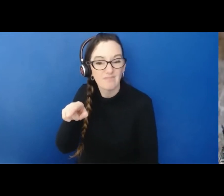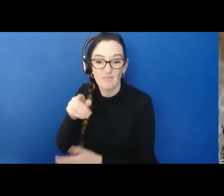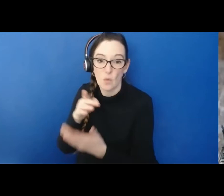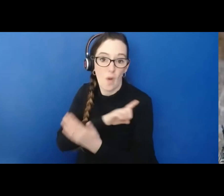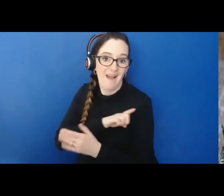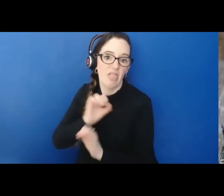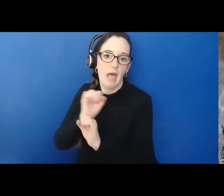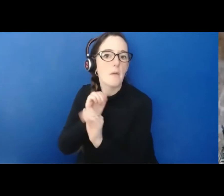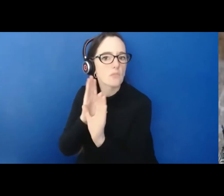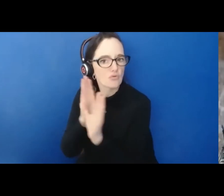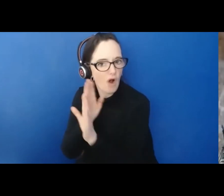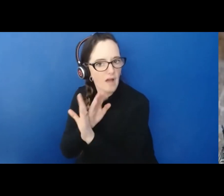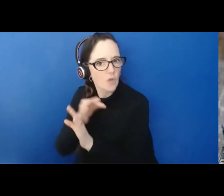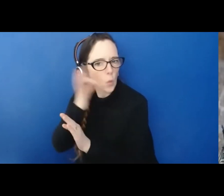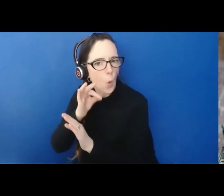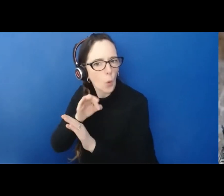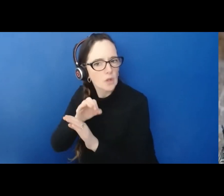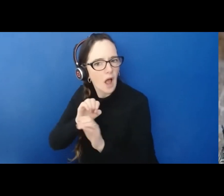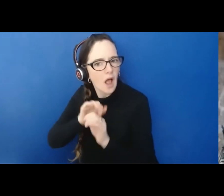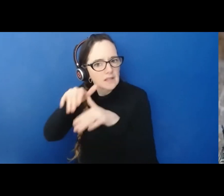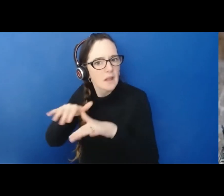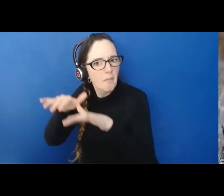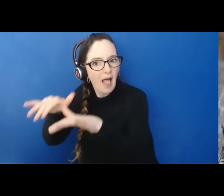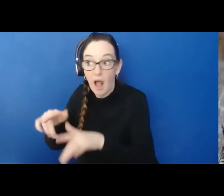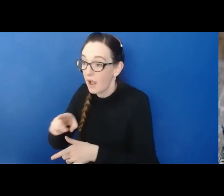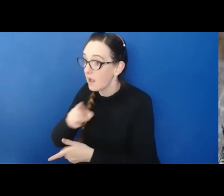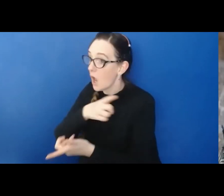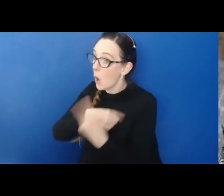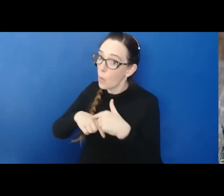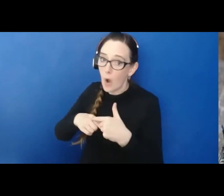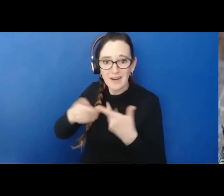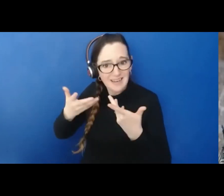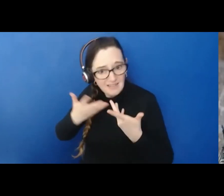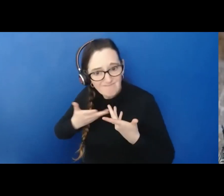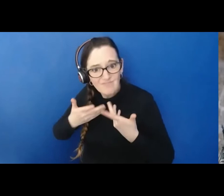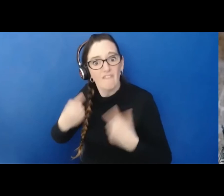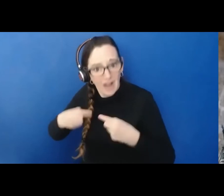Then she asked to support that organisation to give water to the people around which in